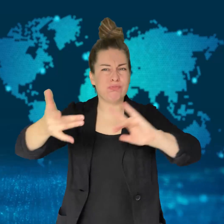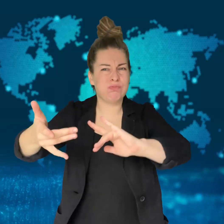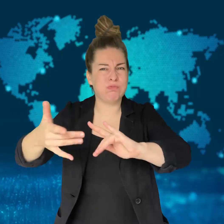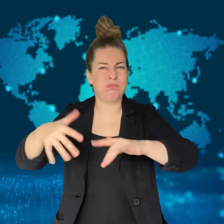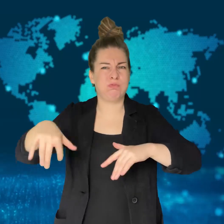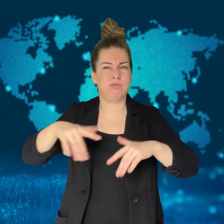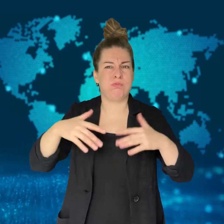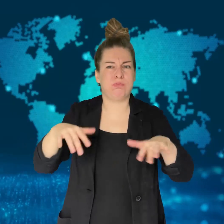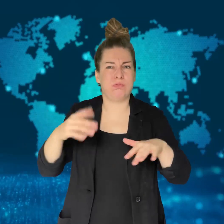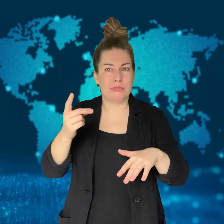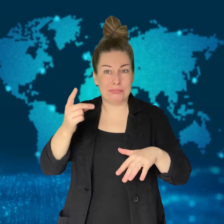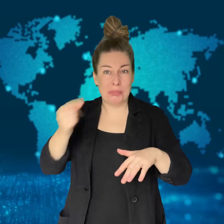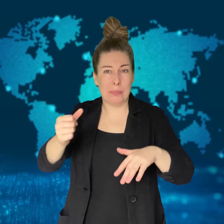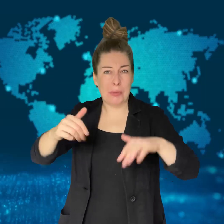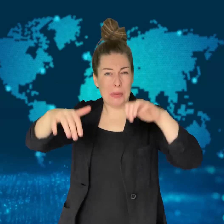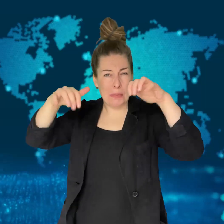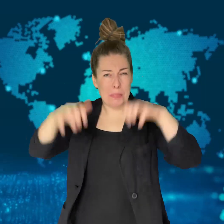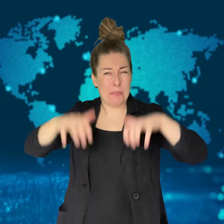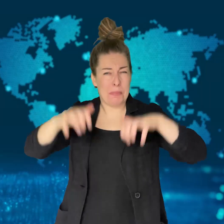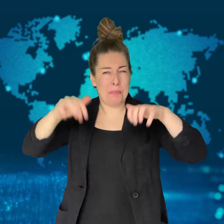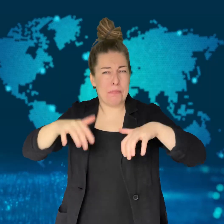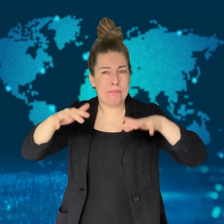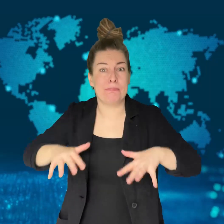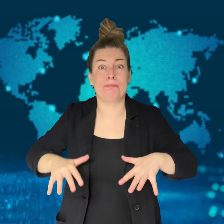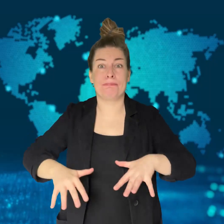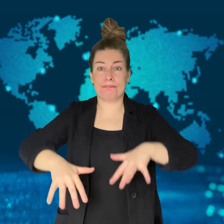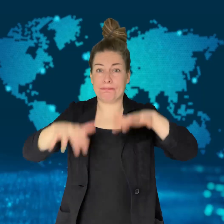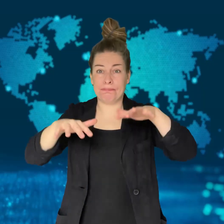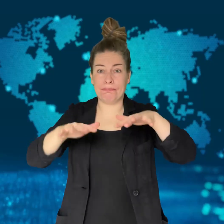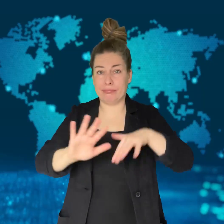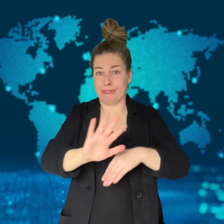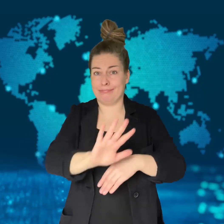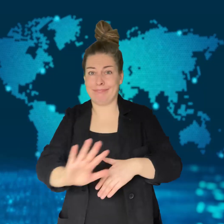in the eastern province of the country.